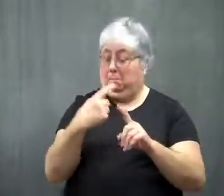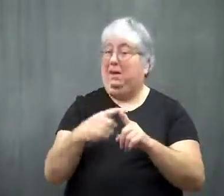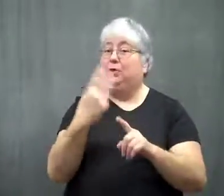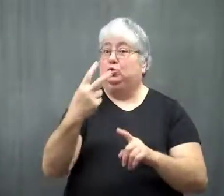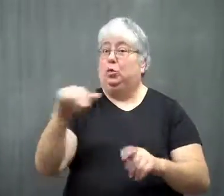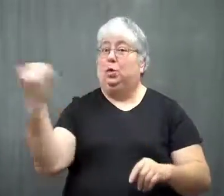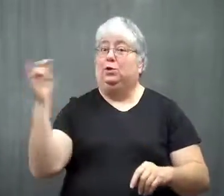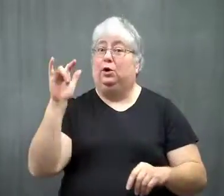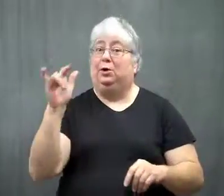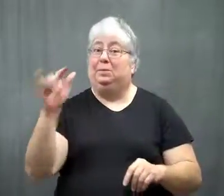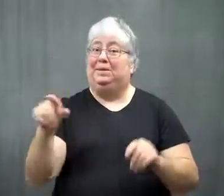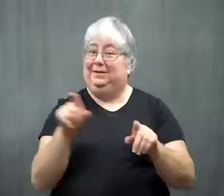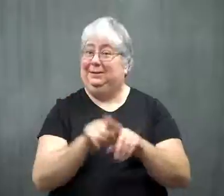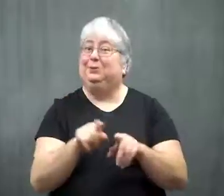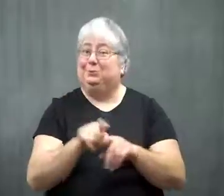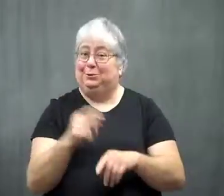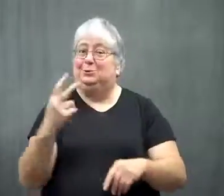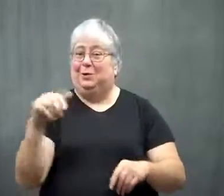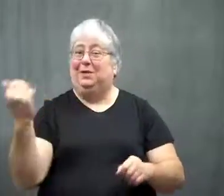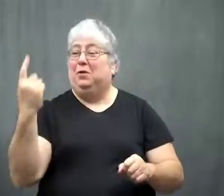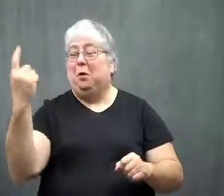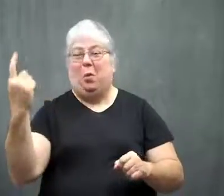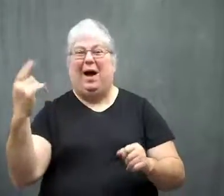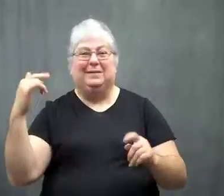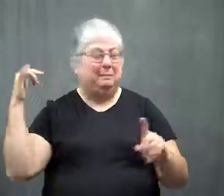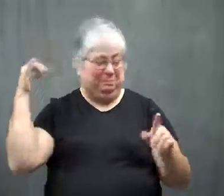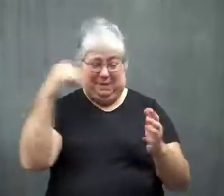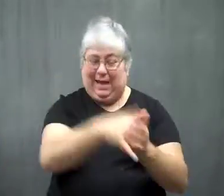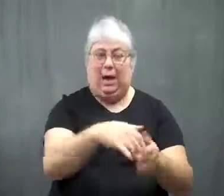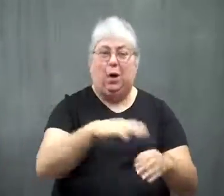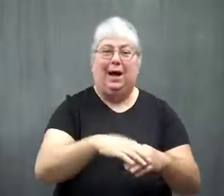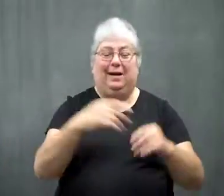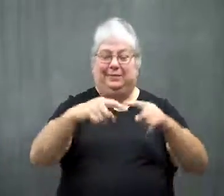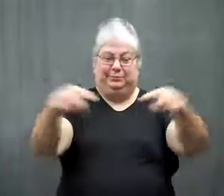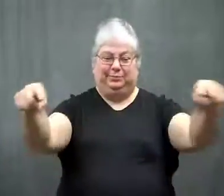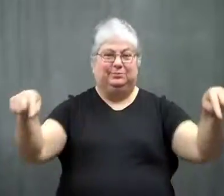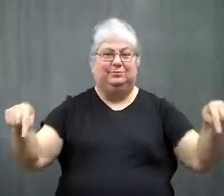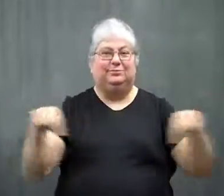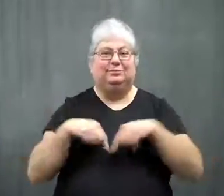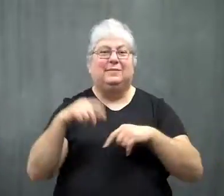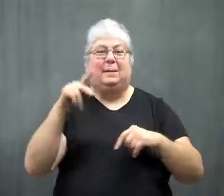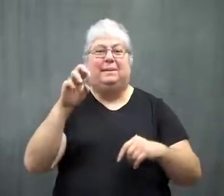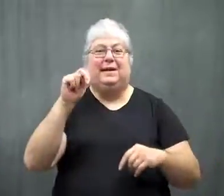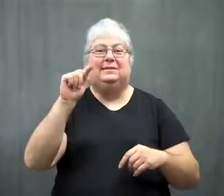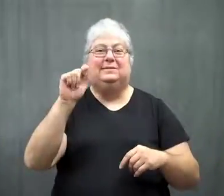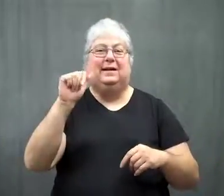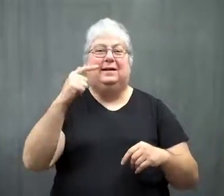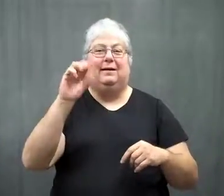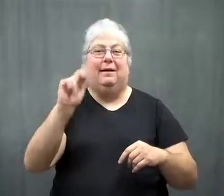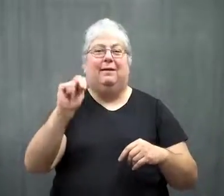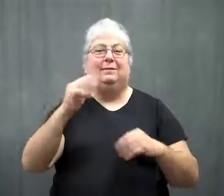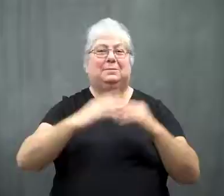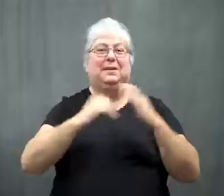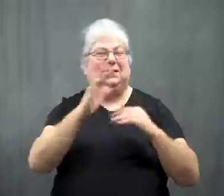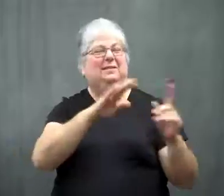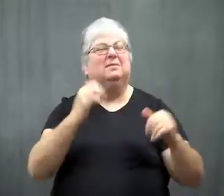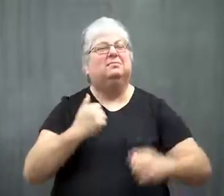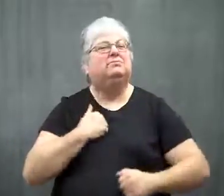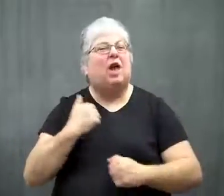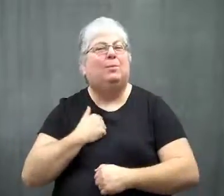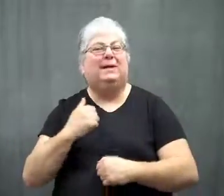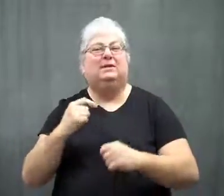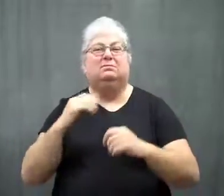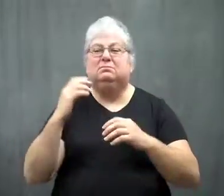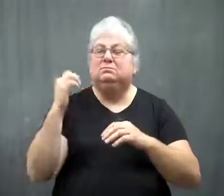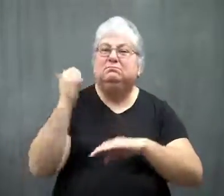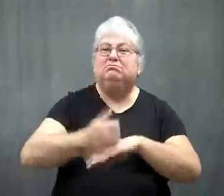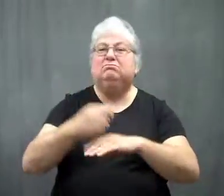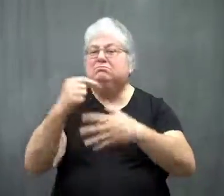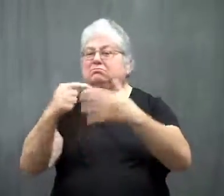There were two other airplanes as well.